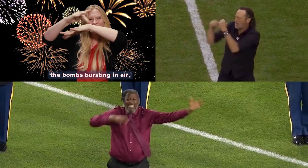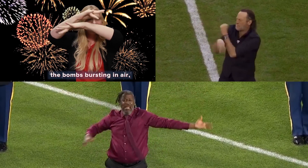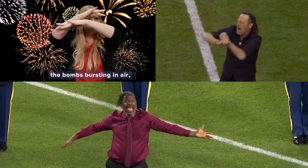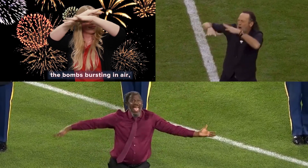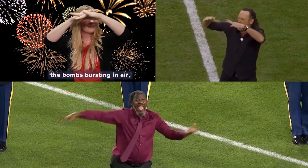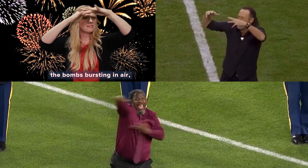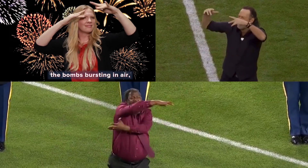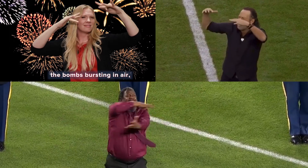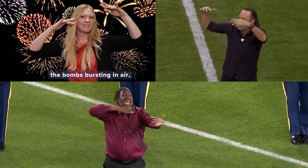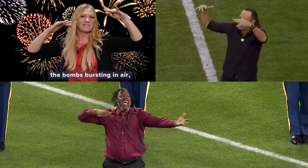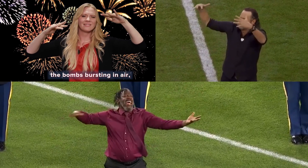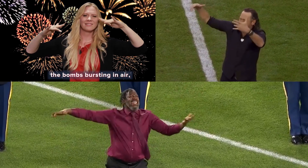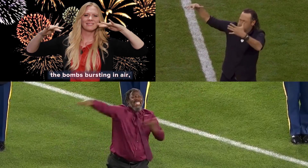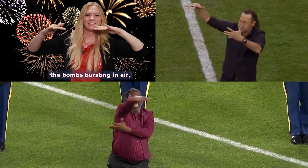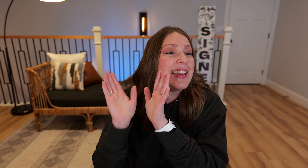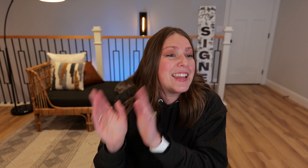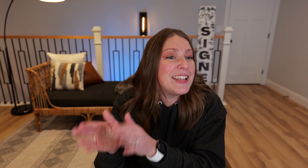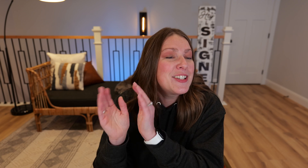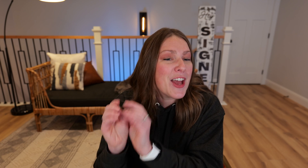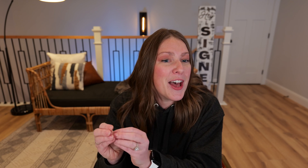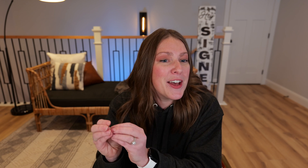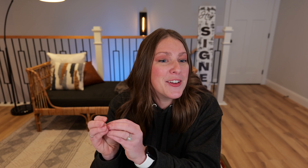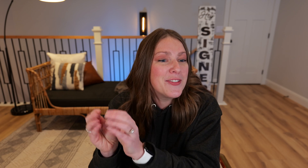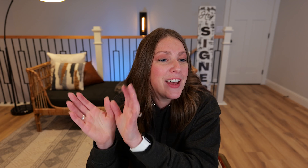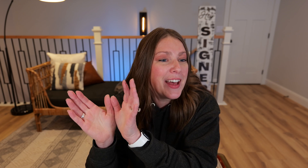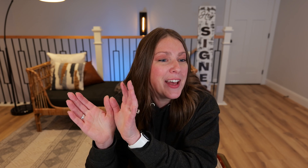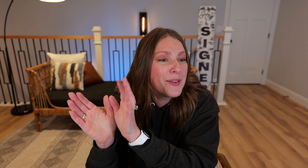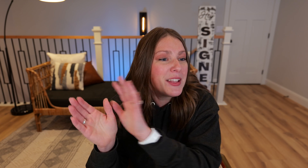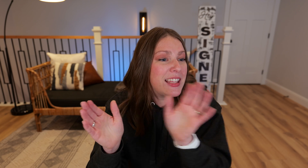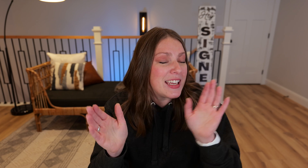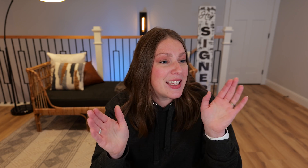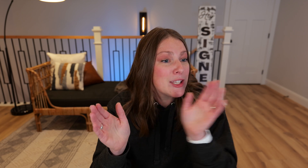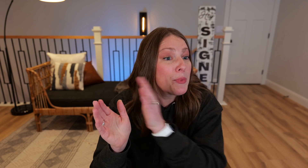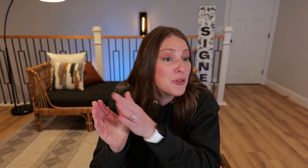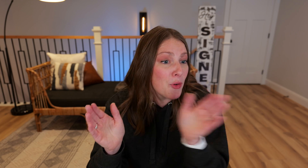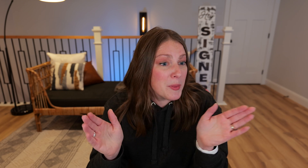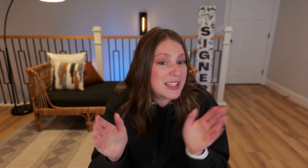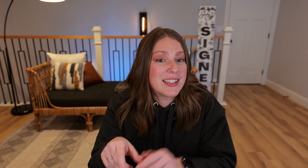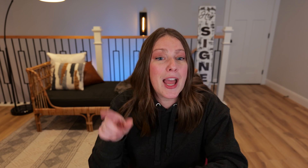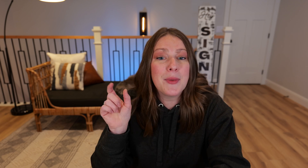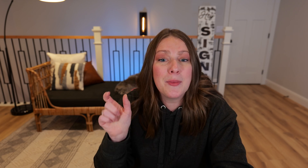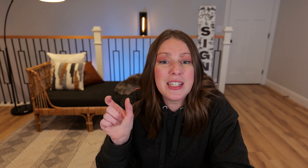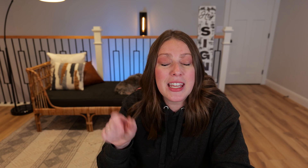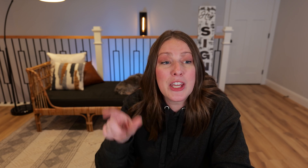of how they're performing that as well. Each of these performances, I'm going to be taking